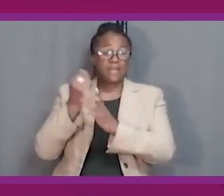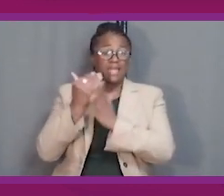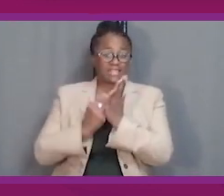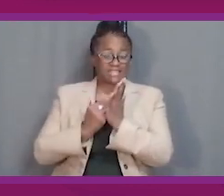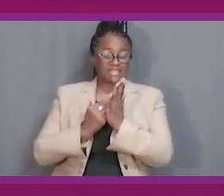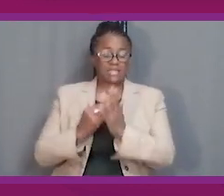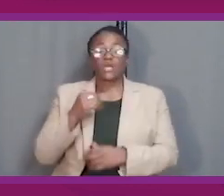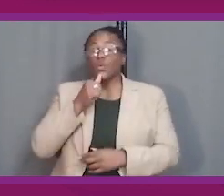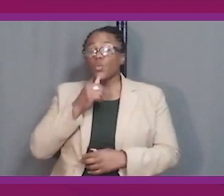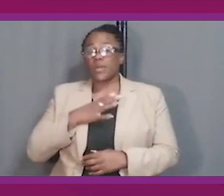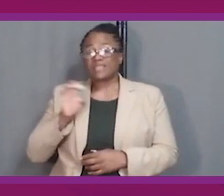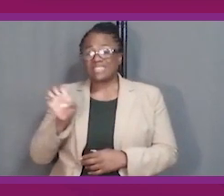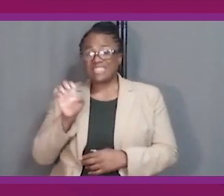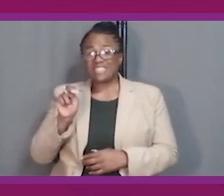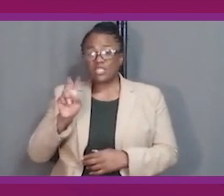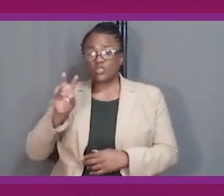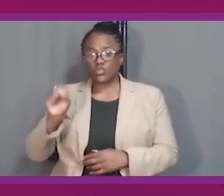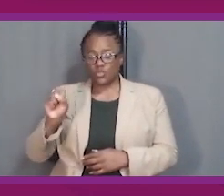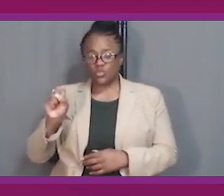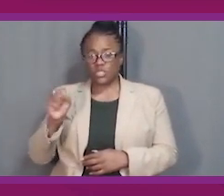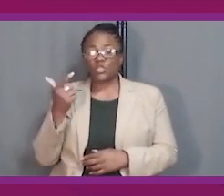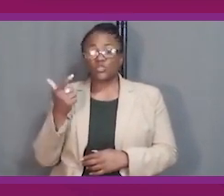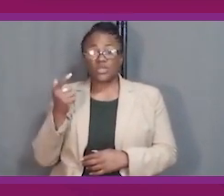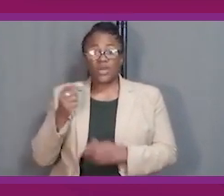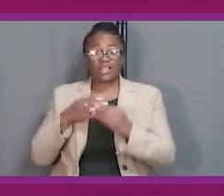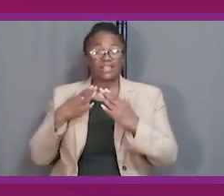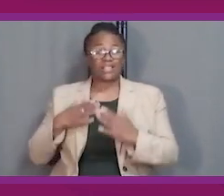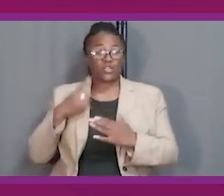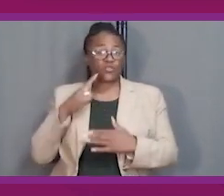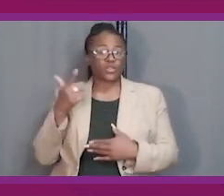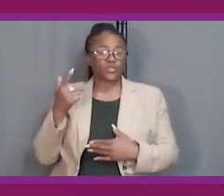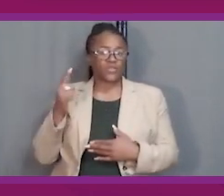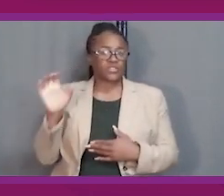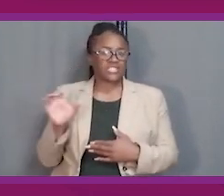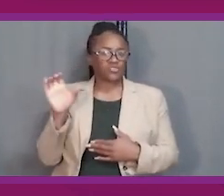Marcie has served in executive leadership roles for disability advocacy and public policy